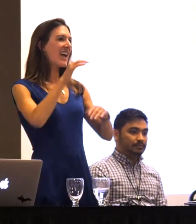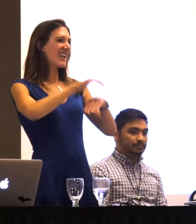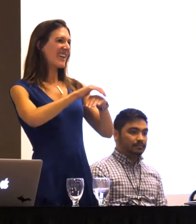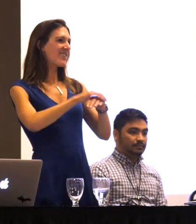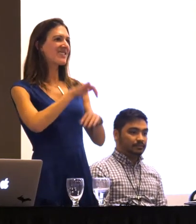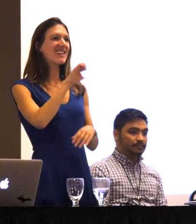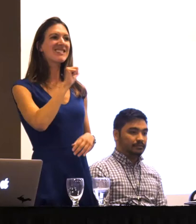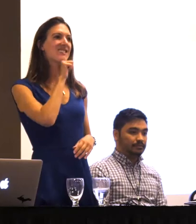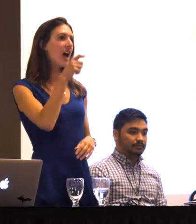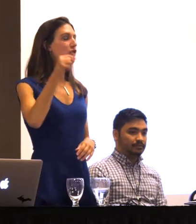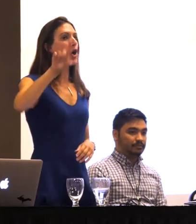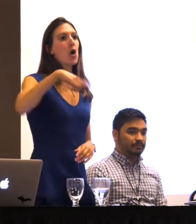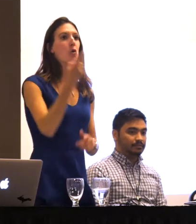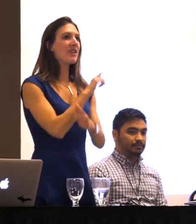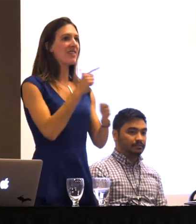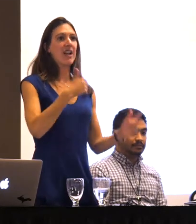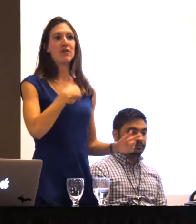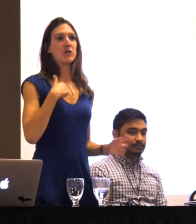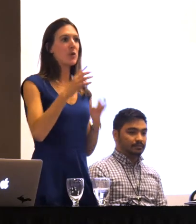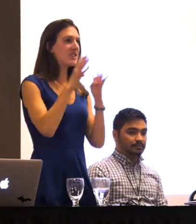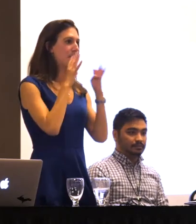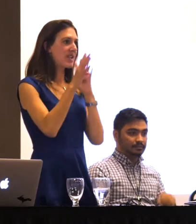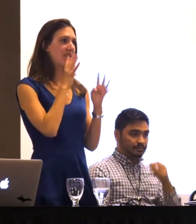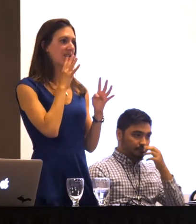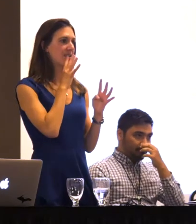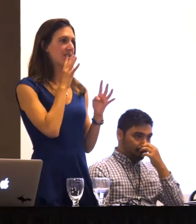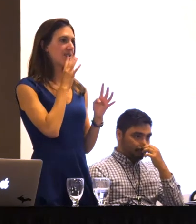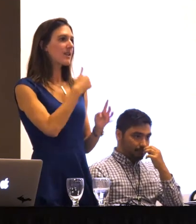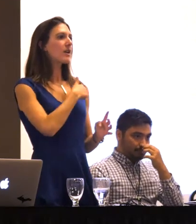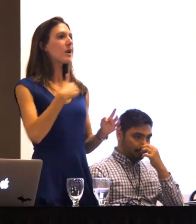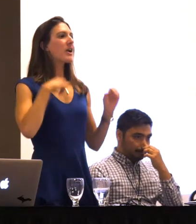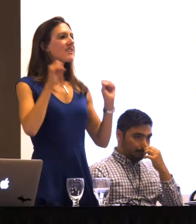that English is not the only language that we speak.